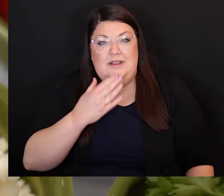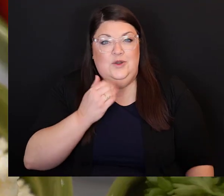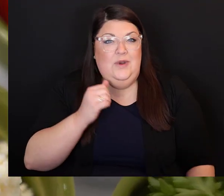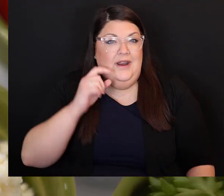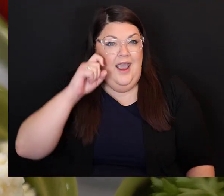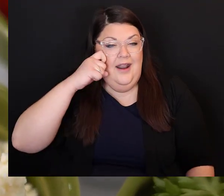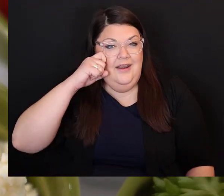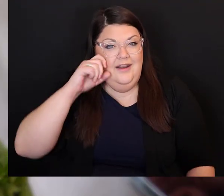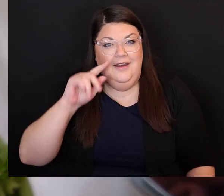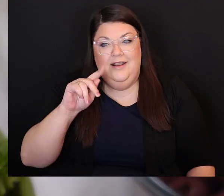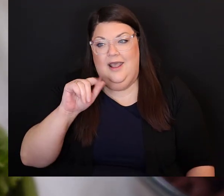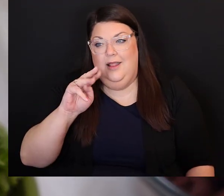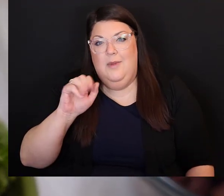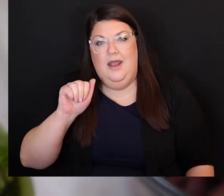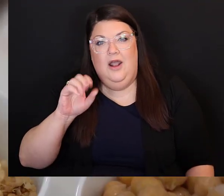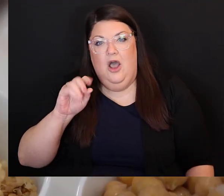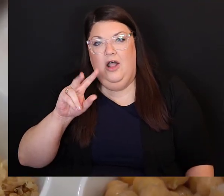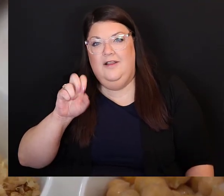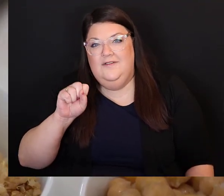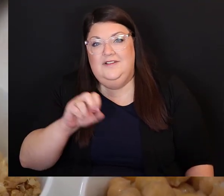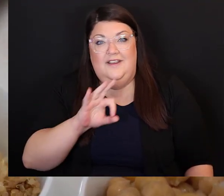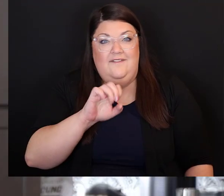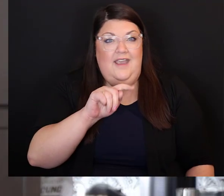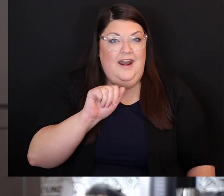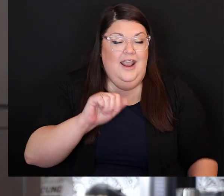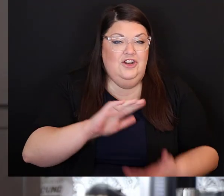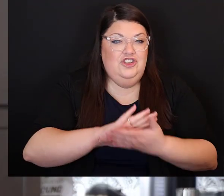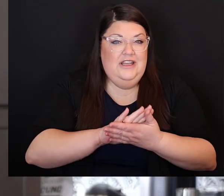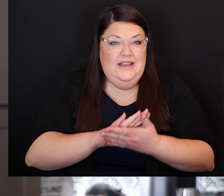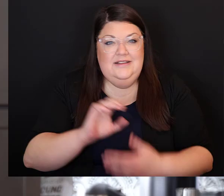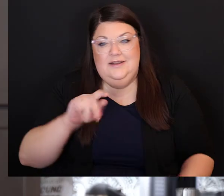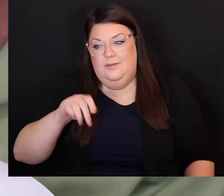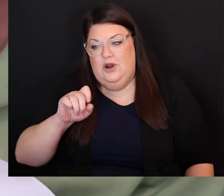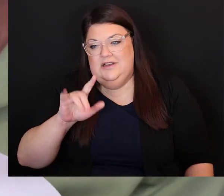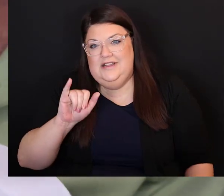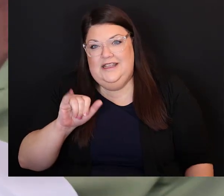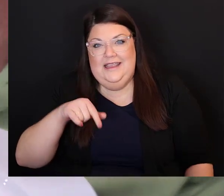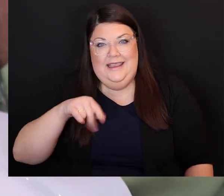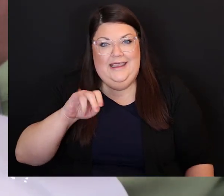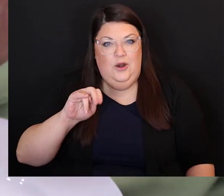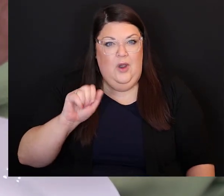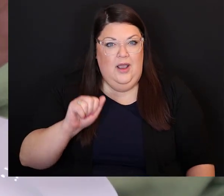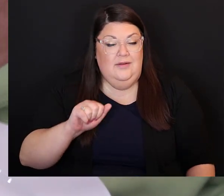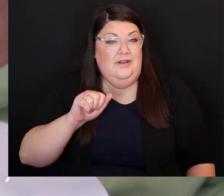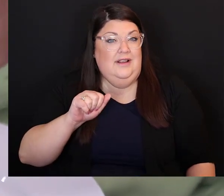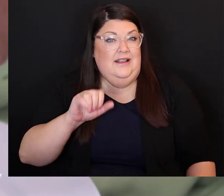feta cheese, parsley, quinoa, and our spices we're using are dried parsley, dried dill,